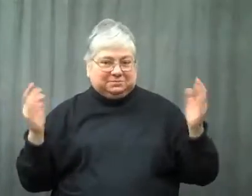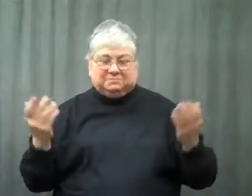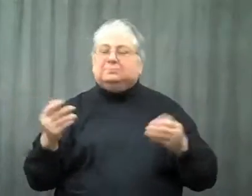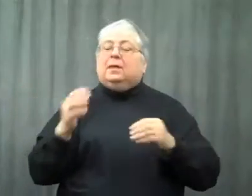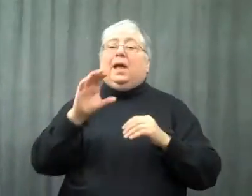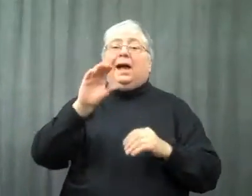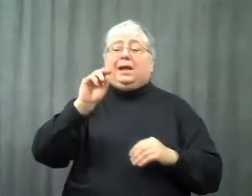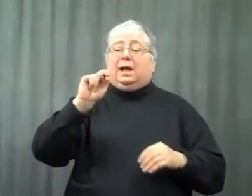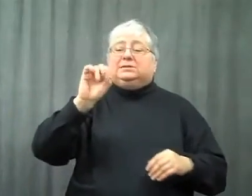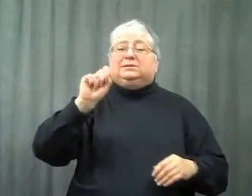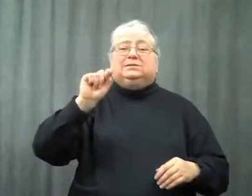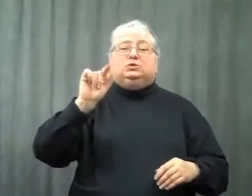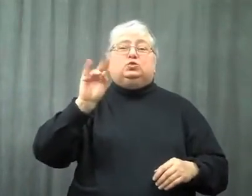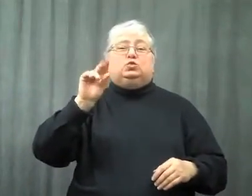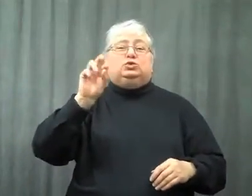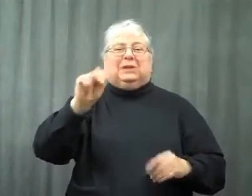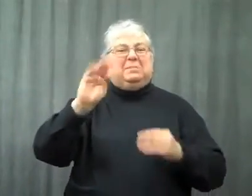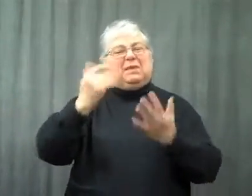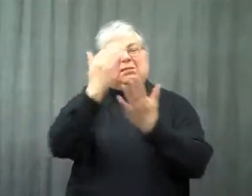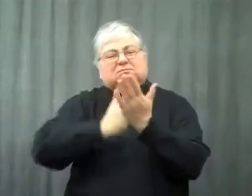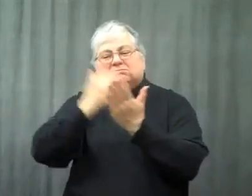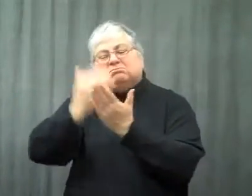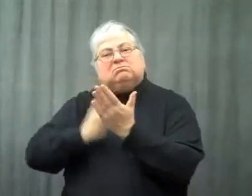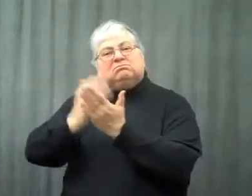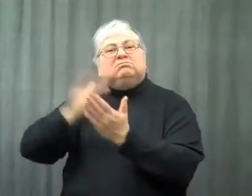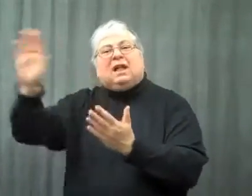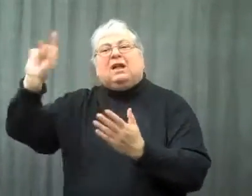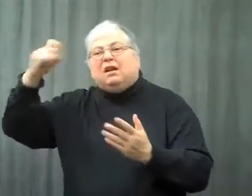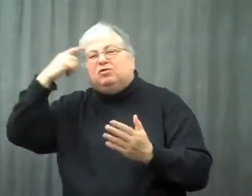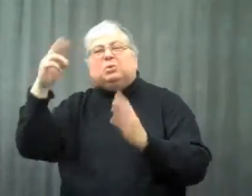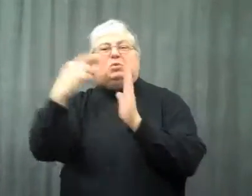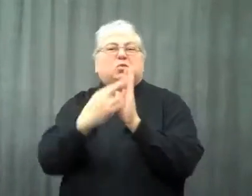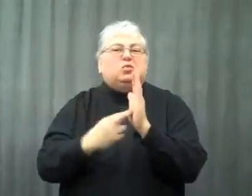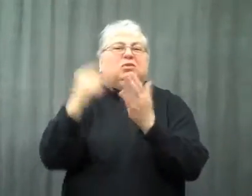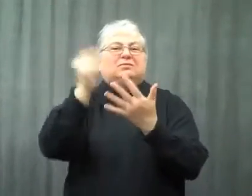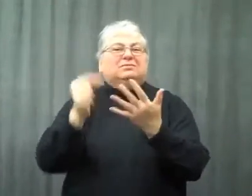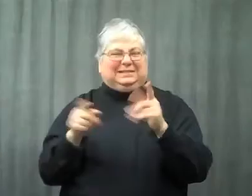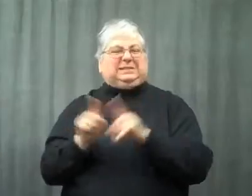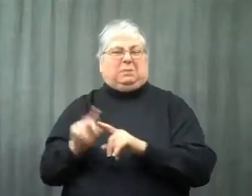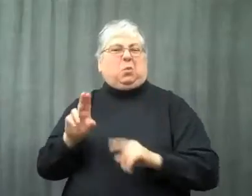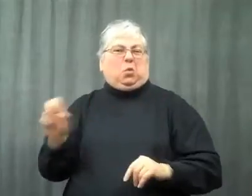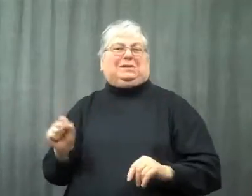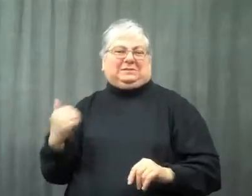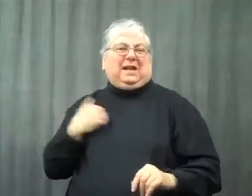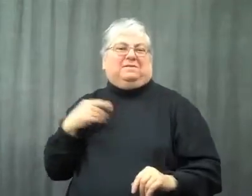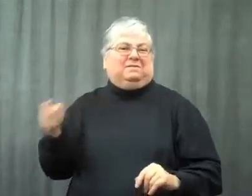The Constitution, a document of rules for the government, similar to what the U.S. has,